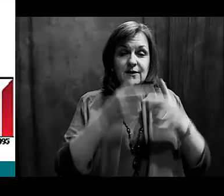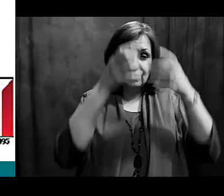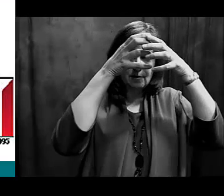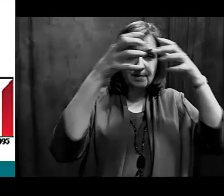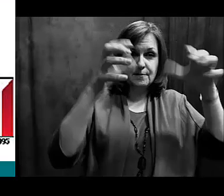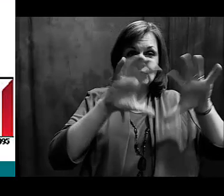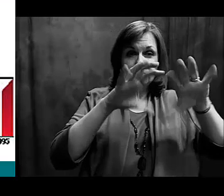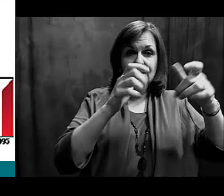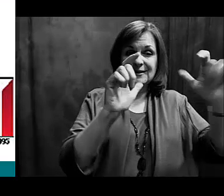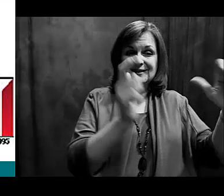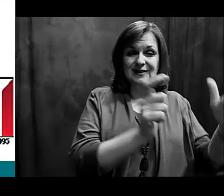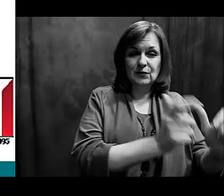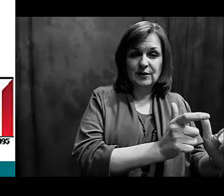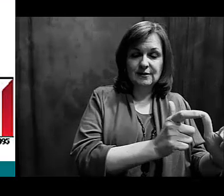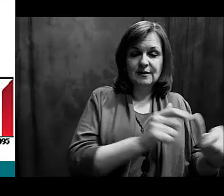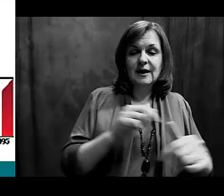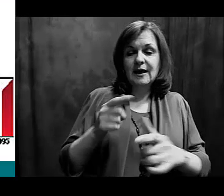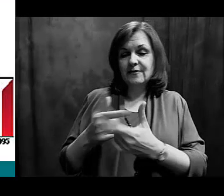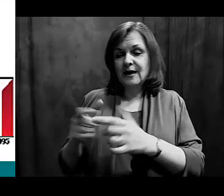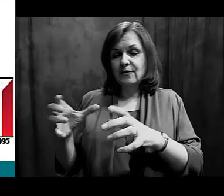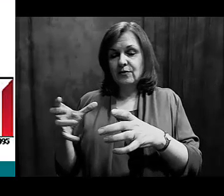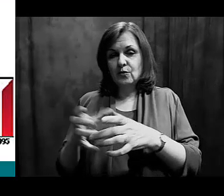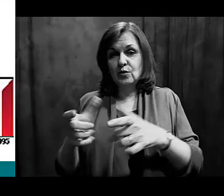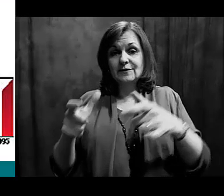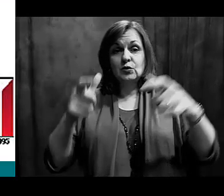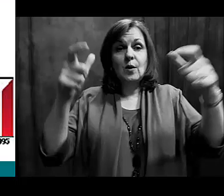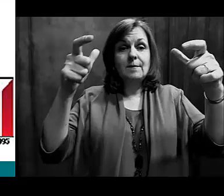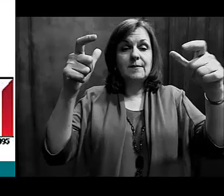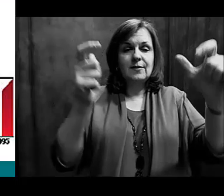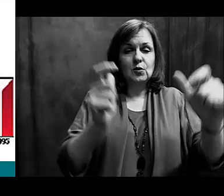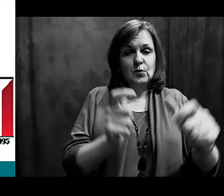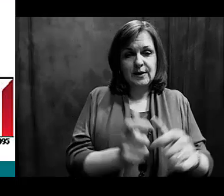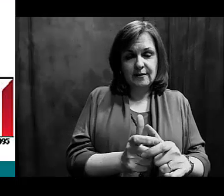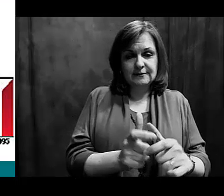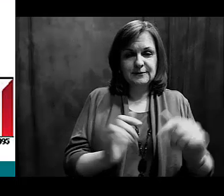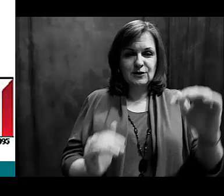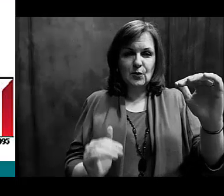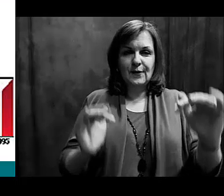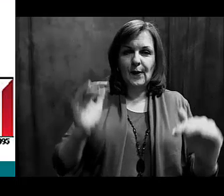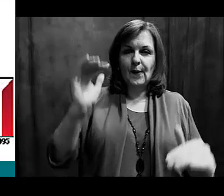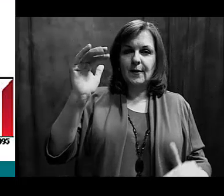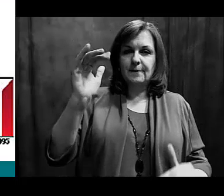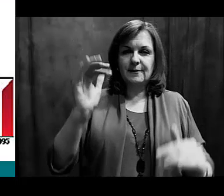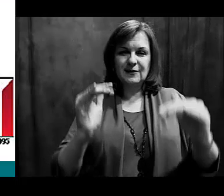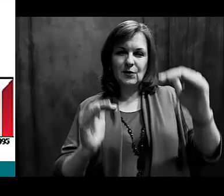as the wolves then go down the moose go back up -- so why do we see this complex